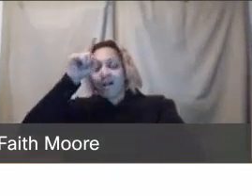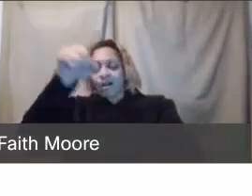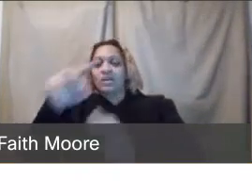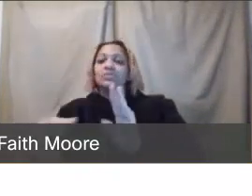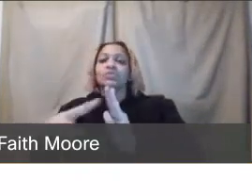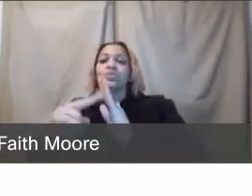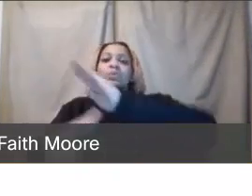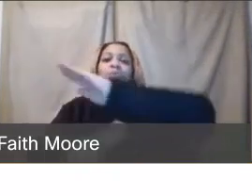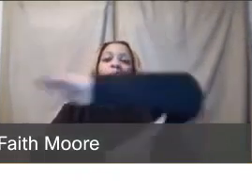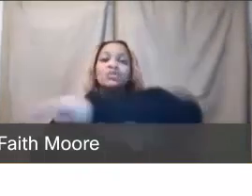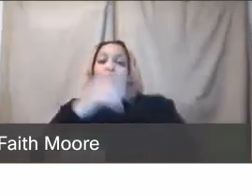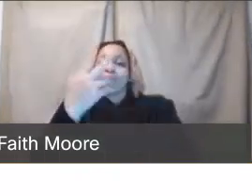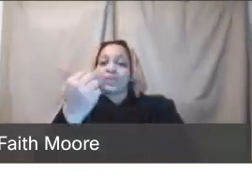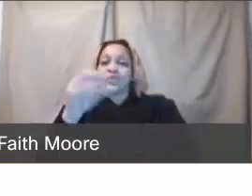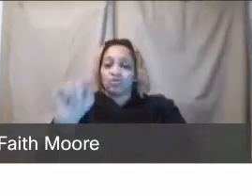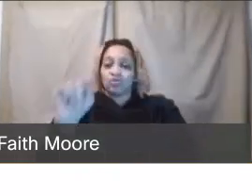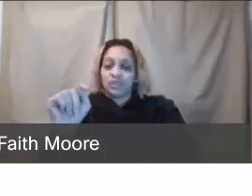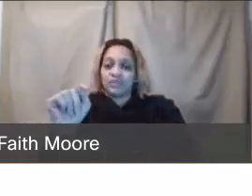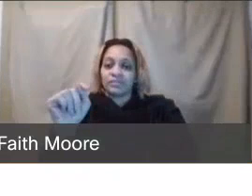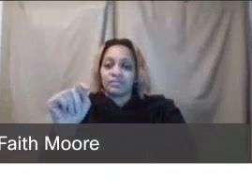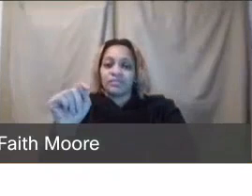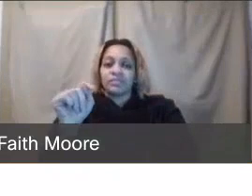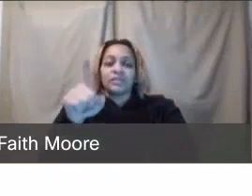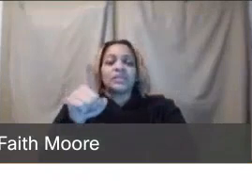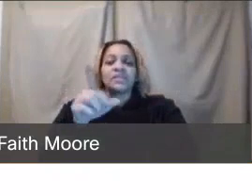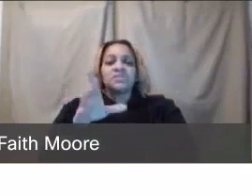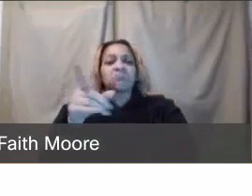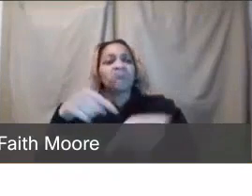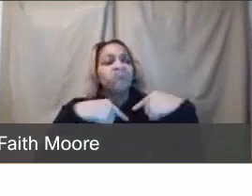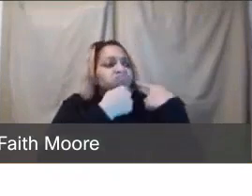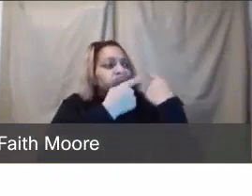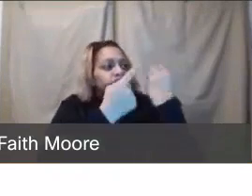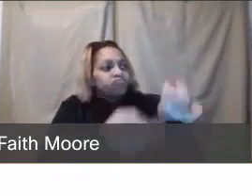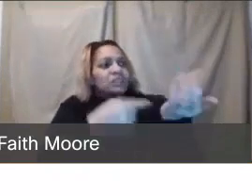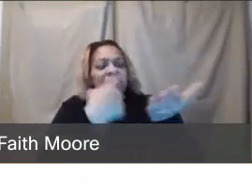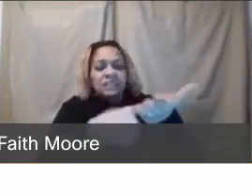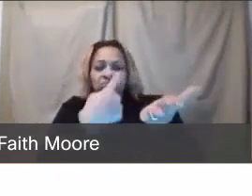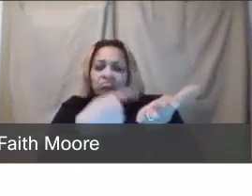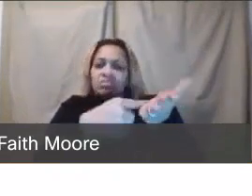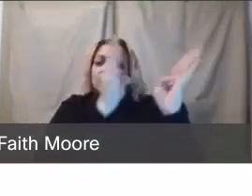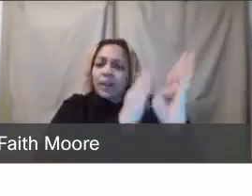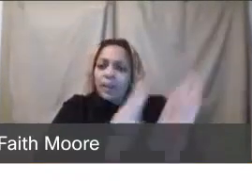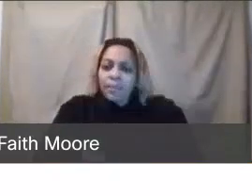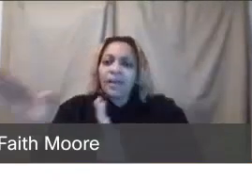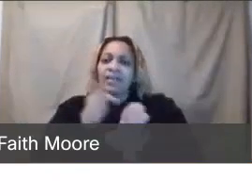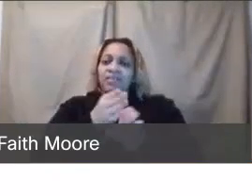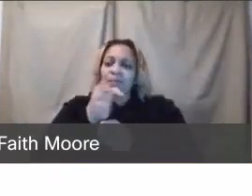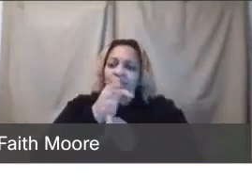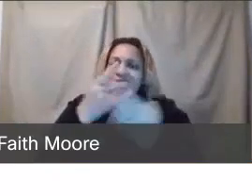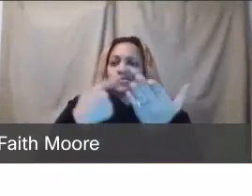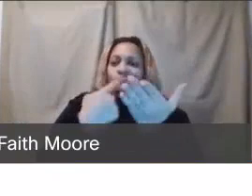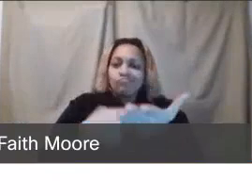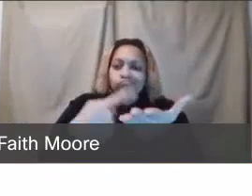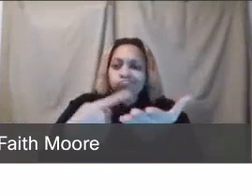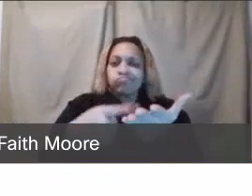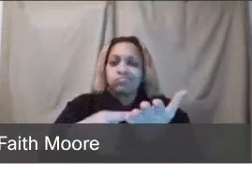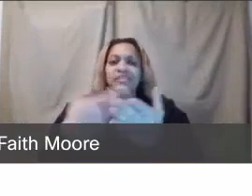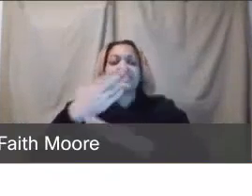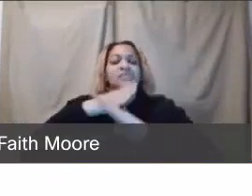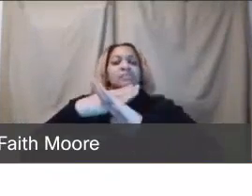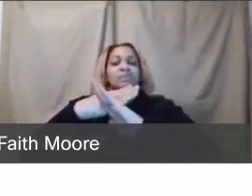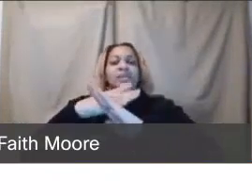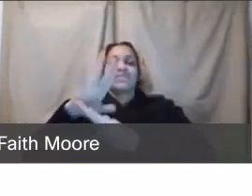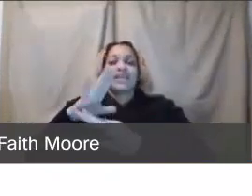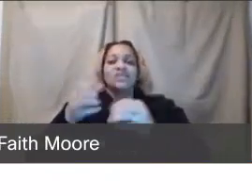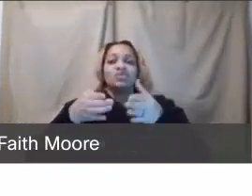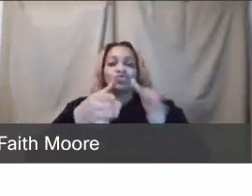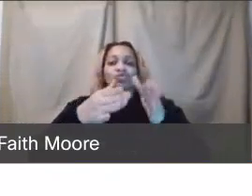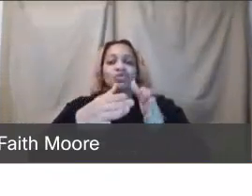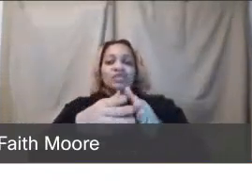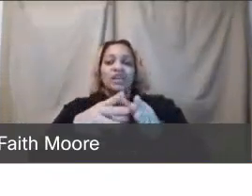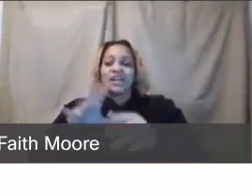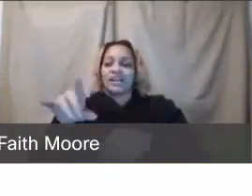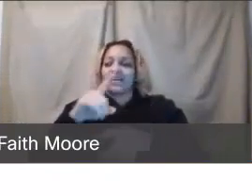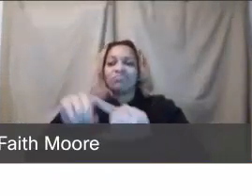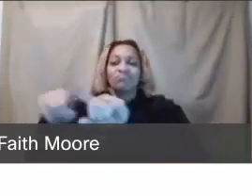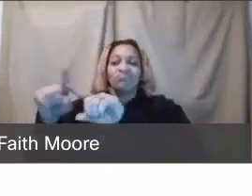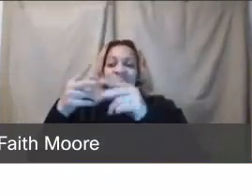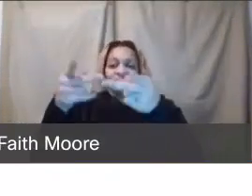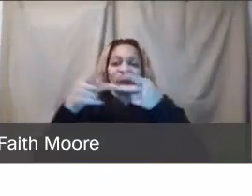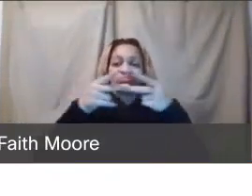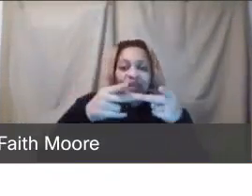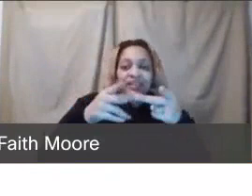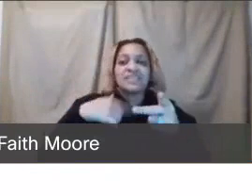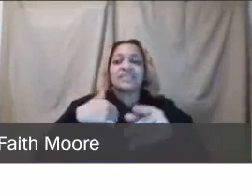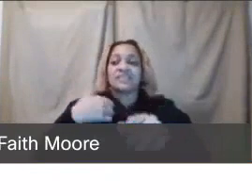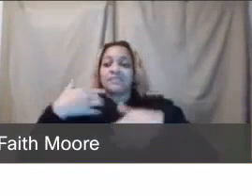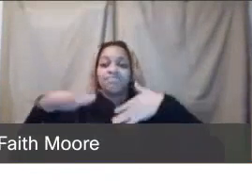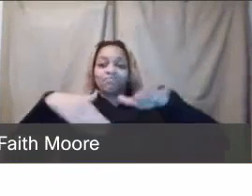And this has been in the master plan since 2014, and luckily now with national park service and support the protected downstream facility can extend across them all which further separates conflicts between people walking, biking and other micro mobility users like scooters.